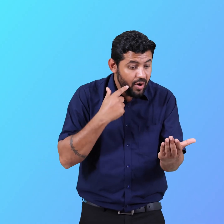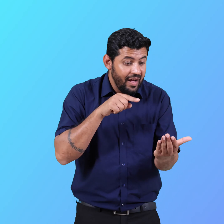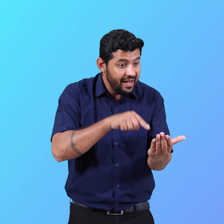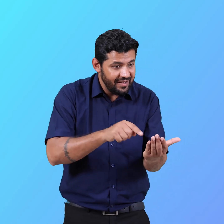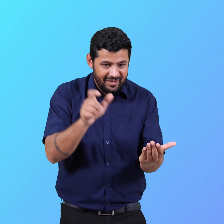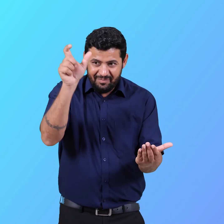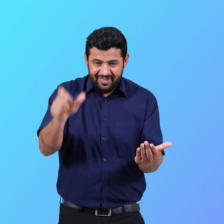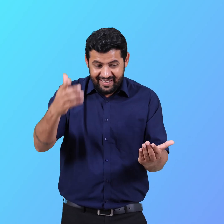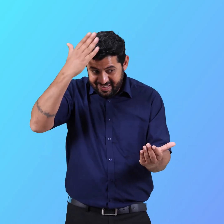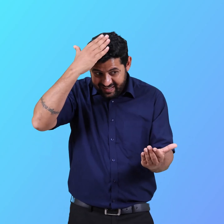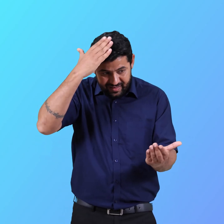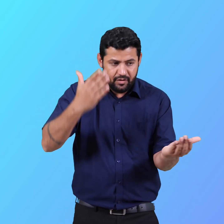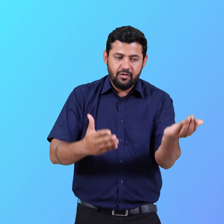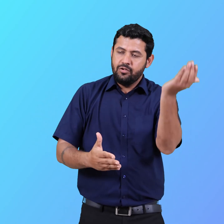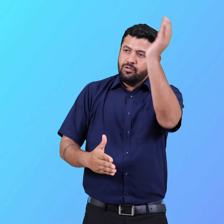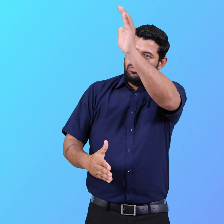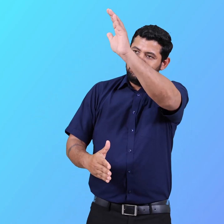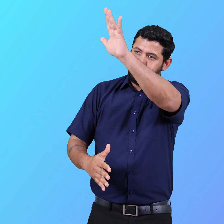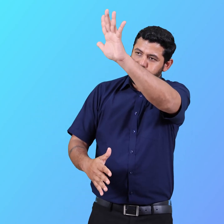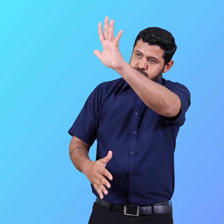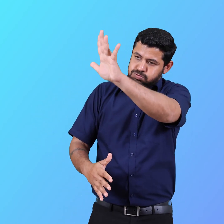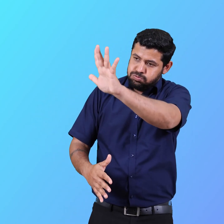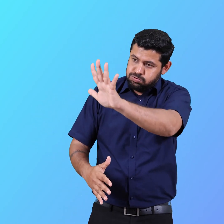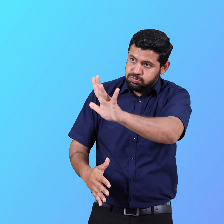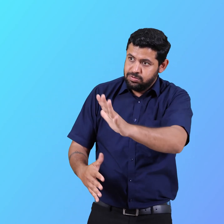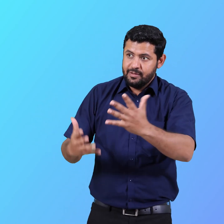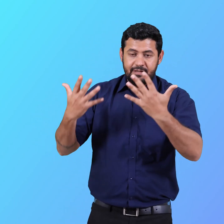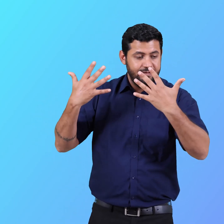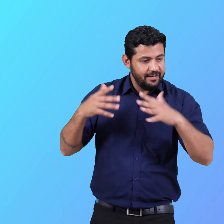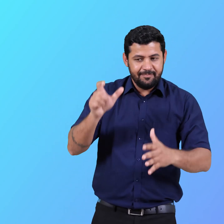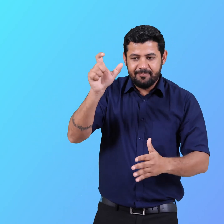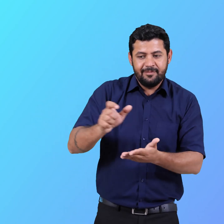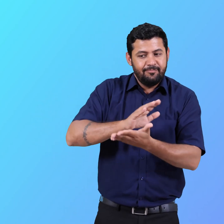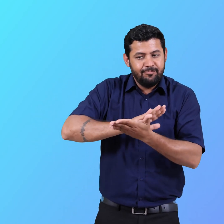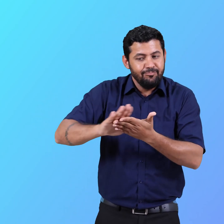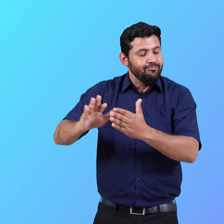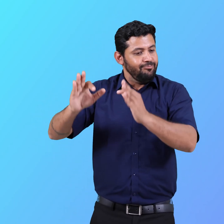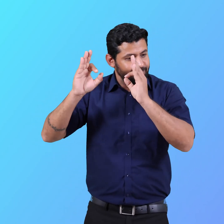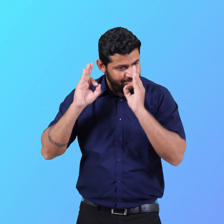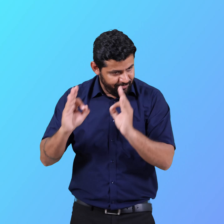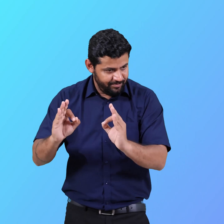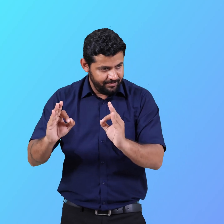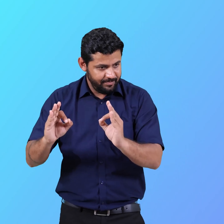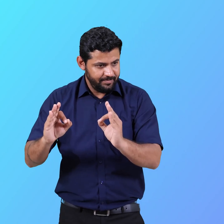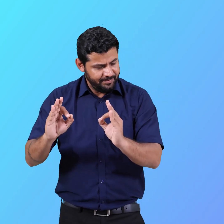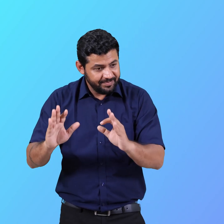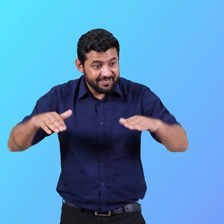He will put the oil that is left in his palm on the head of the person to be made clean. In this way he will make that person pure before the LORD.